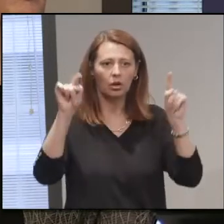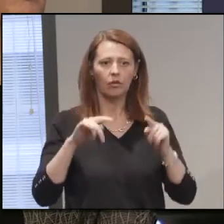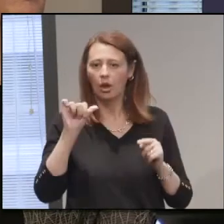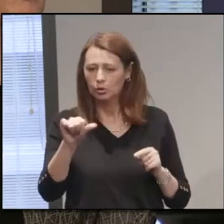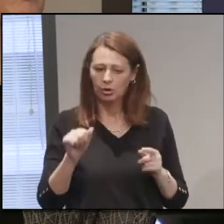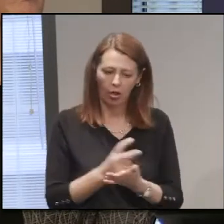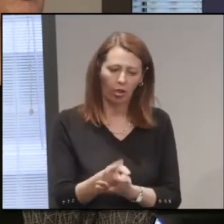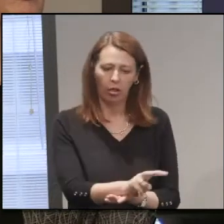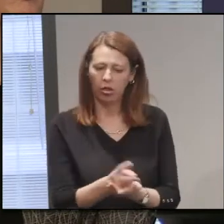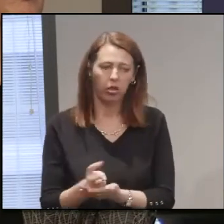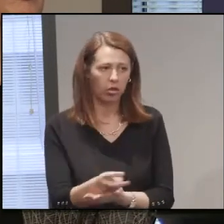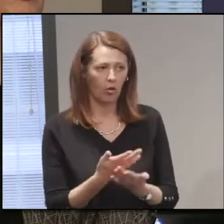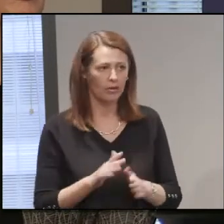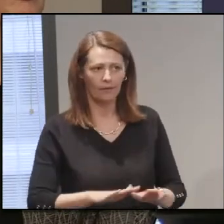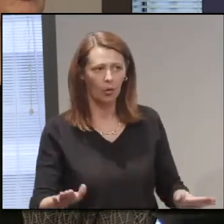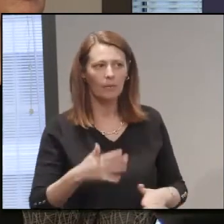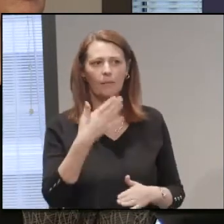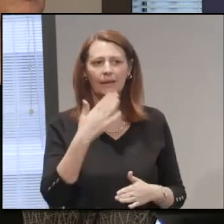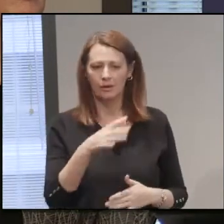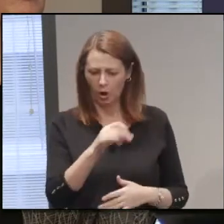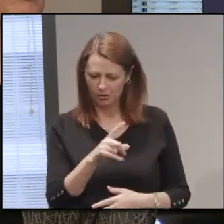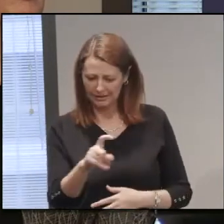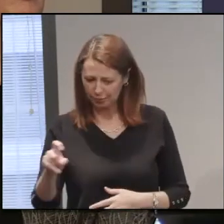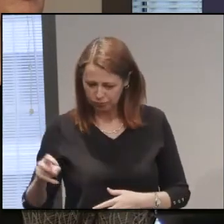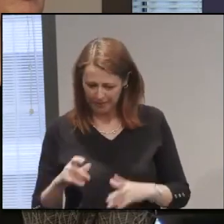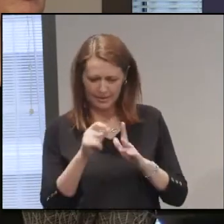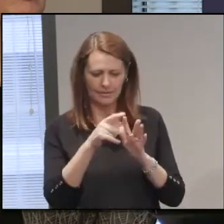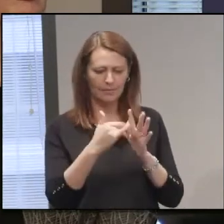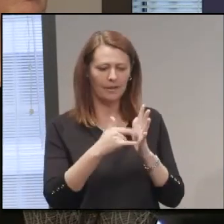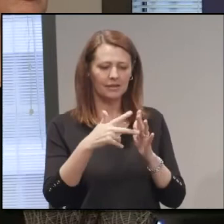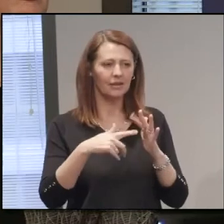the floor, but please don't spray the floor with pesticides before the kids roll around on it.